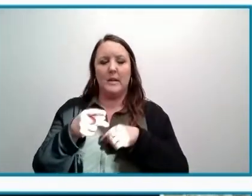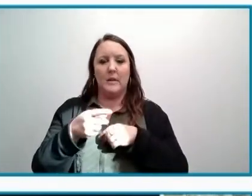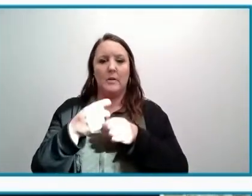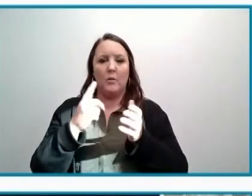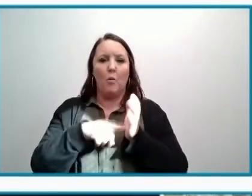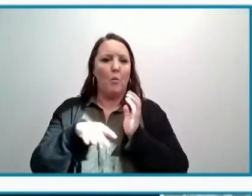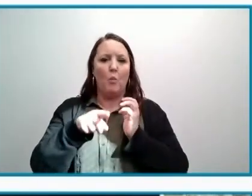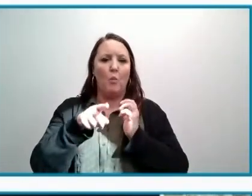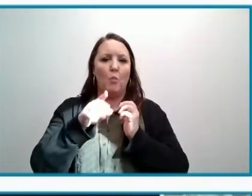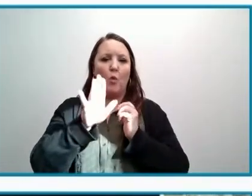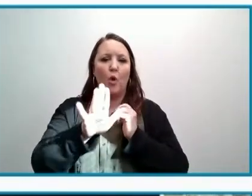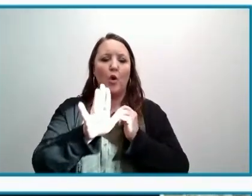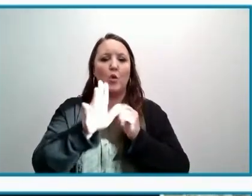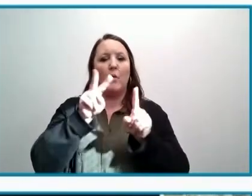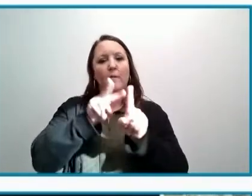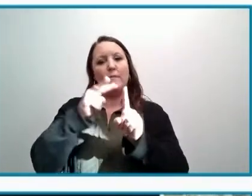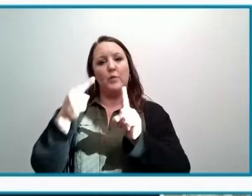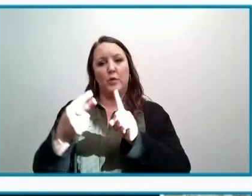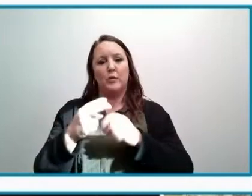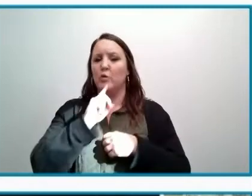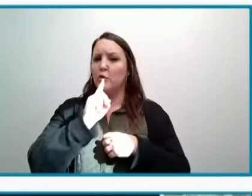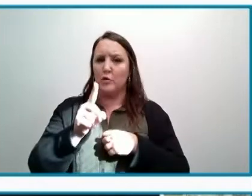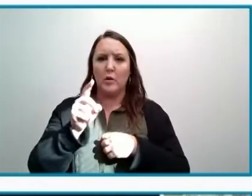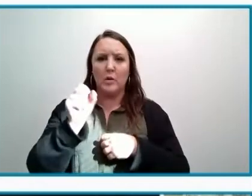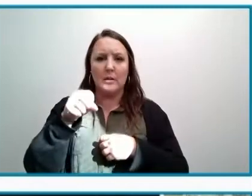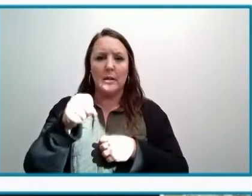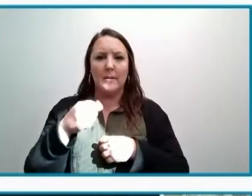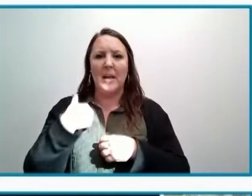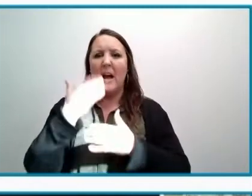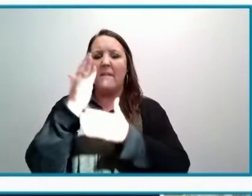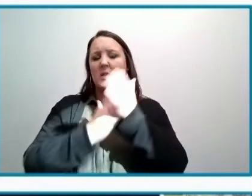Sure. And we have, uh, some flyers that, uh, from the programs,